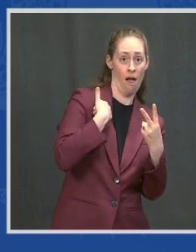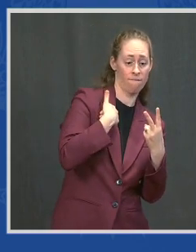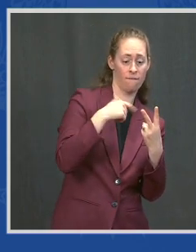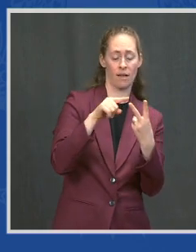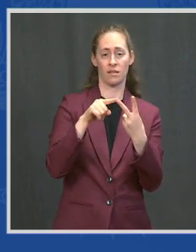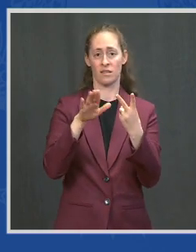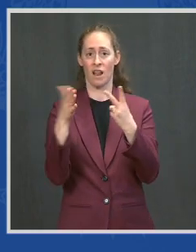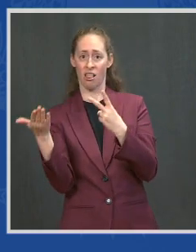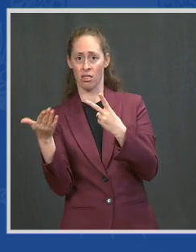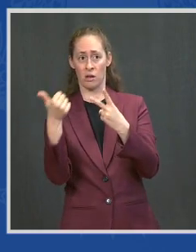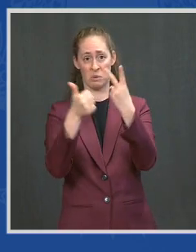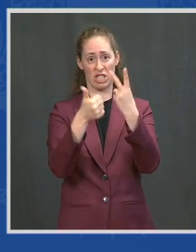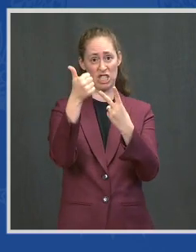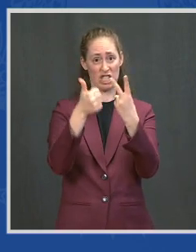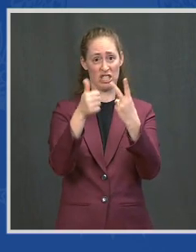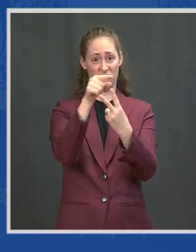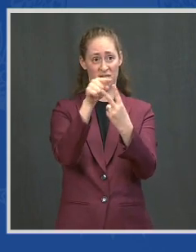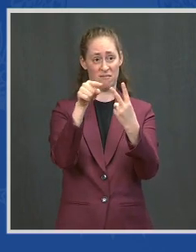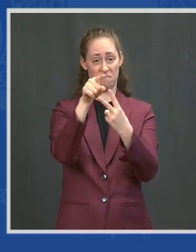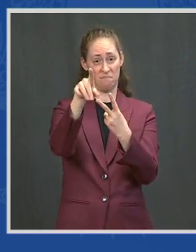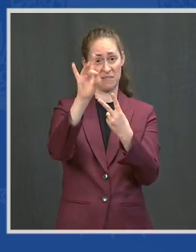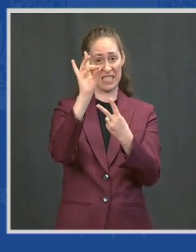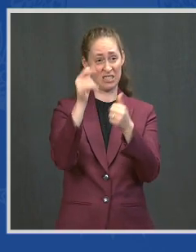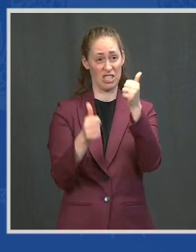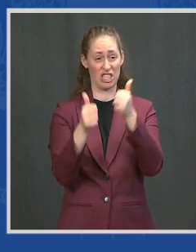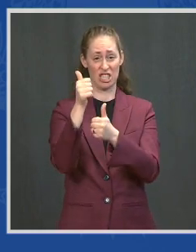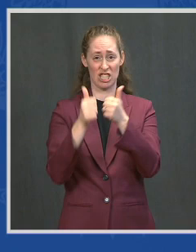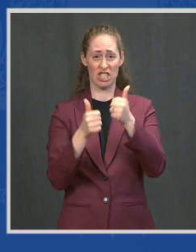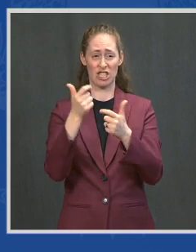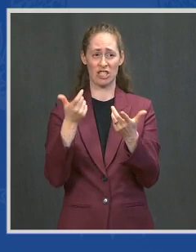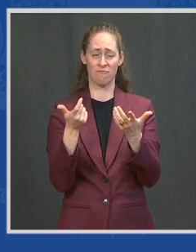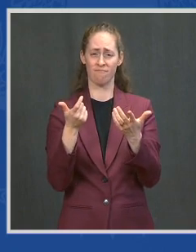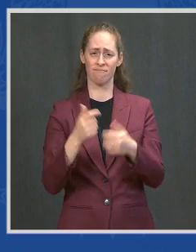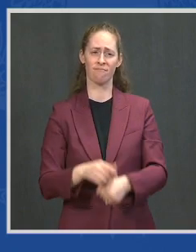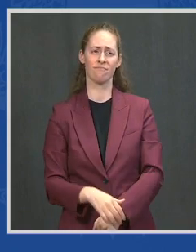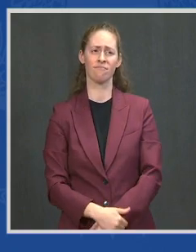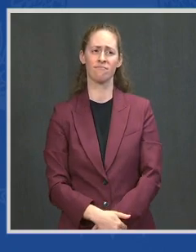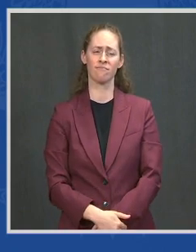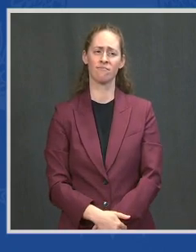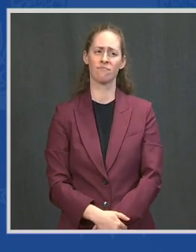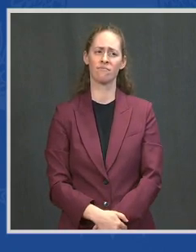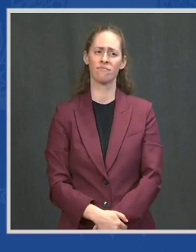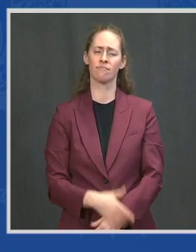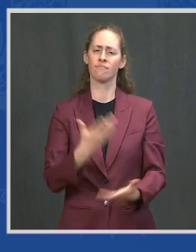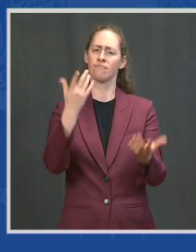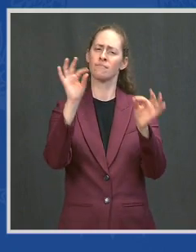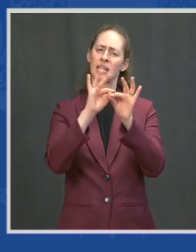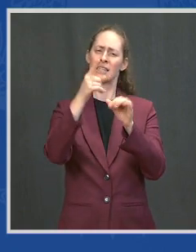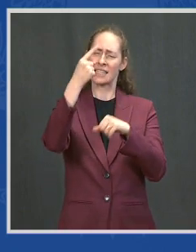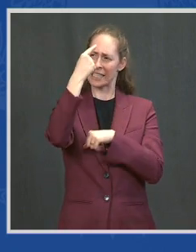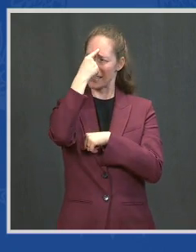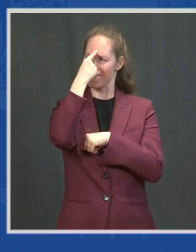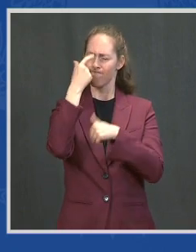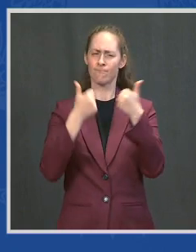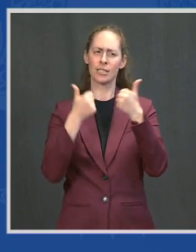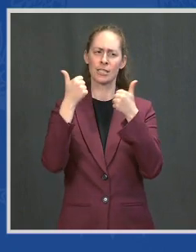well, it's going to help them and their loved ones be safe, get our businesses open again and get us back to normal.